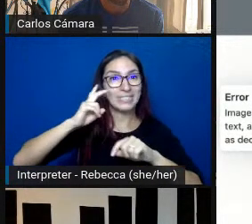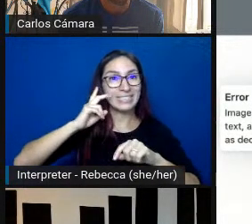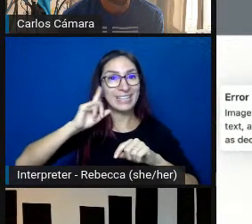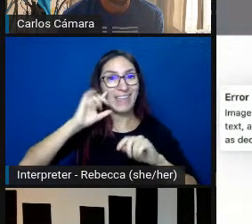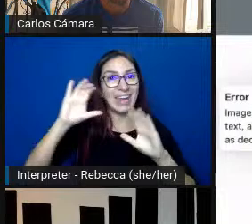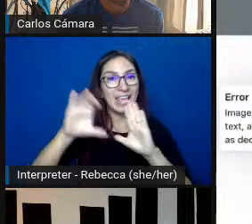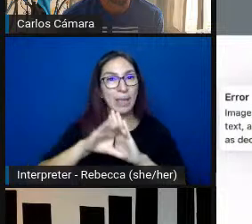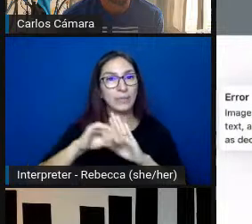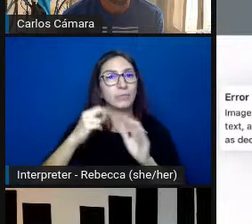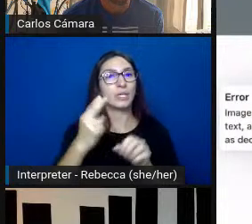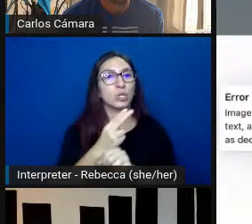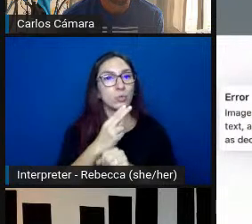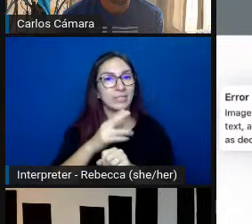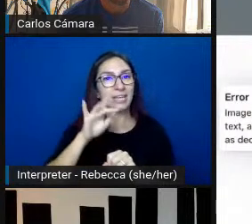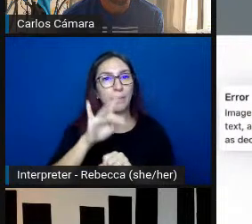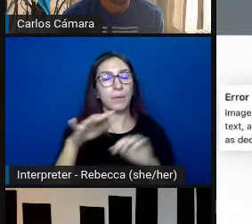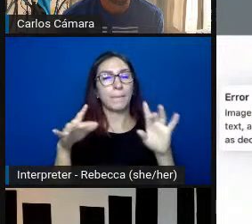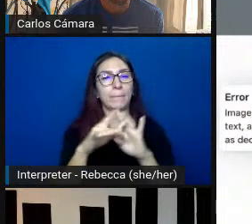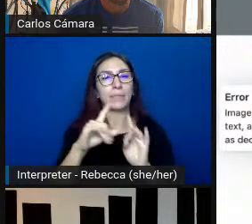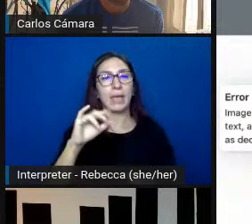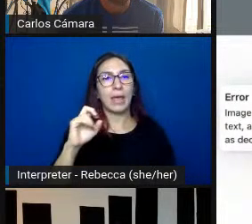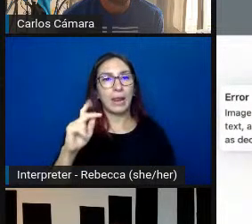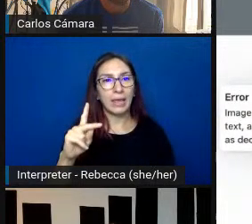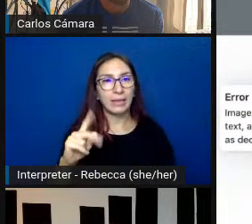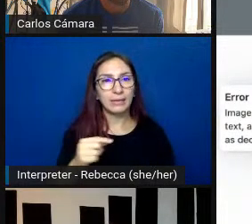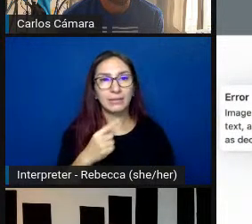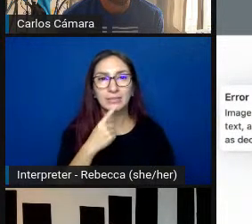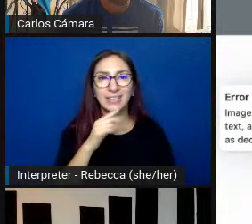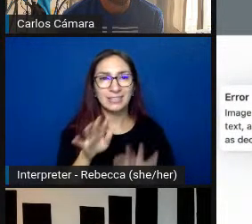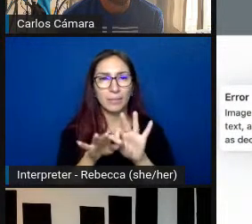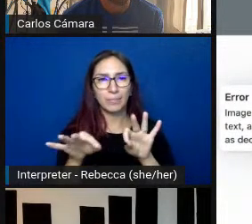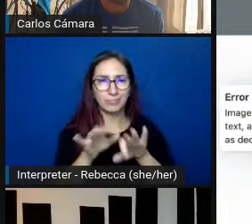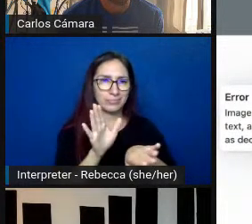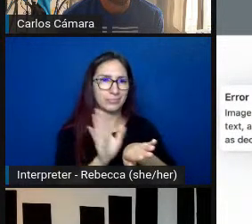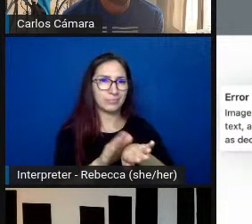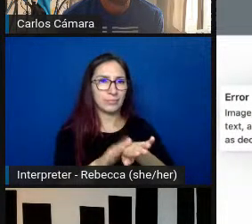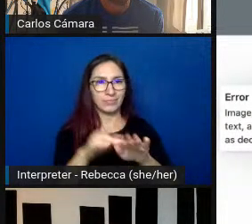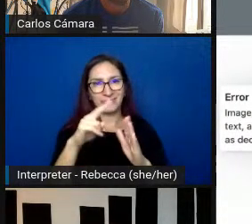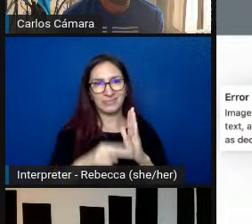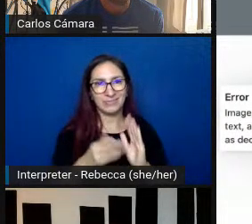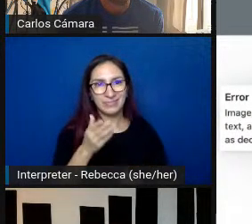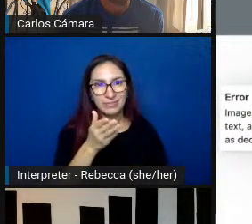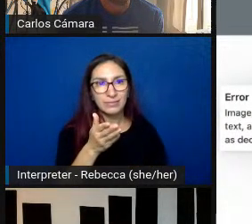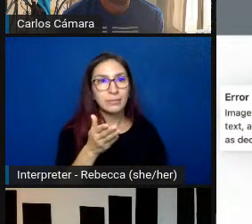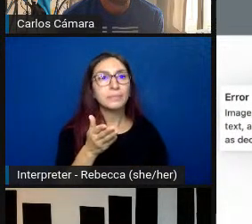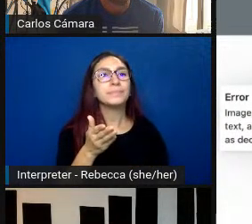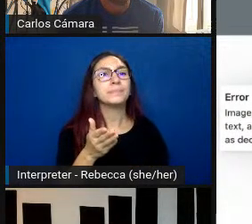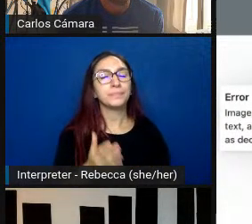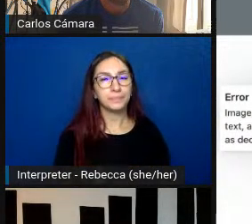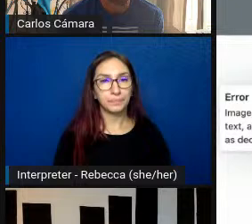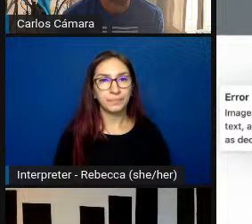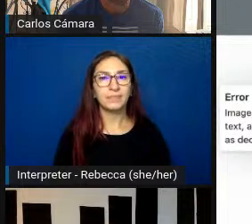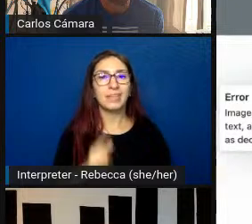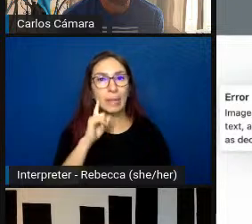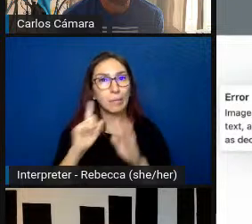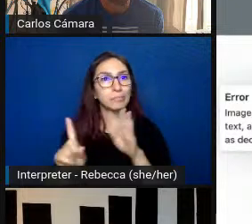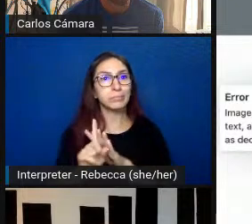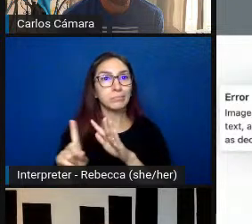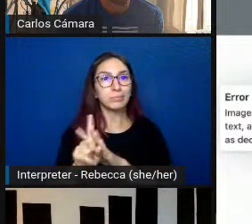When you hover over the icon you see the image has been used as a link